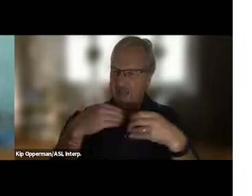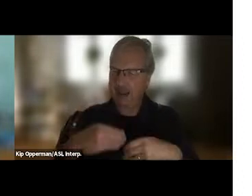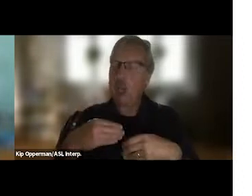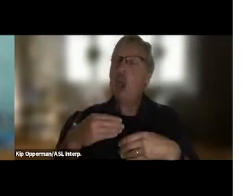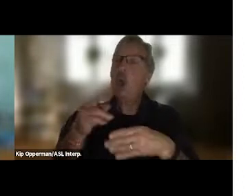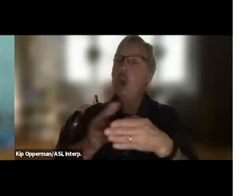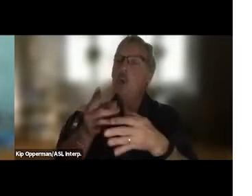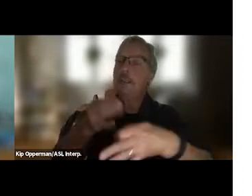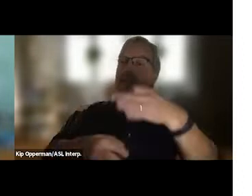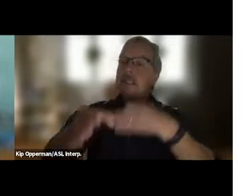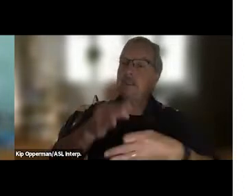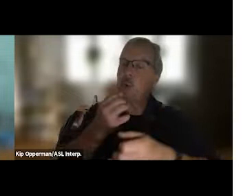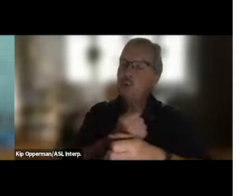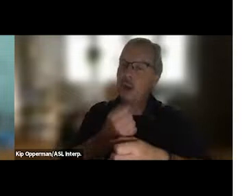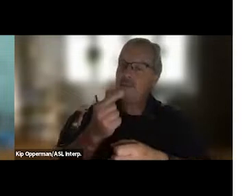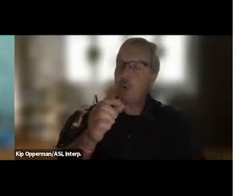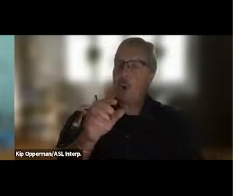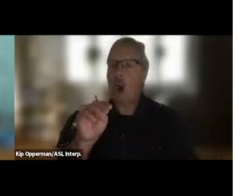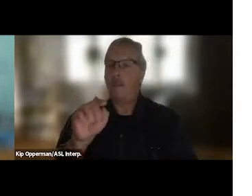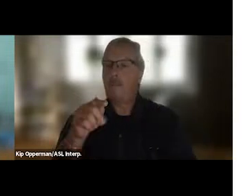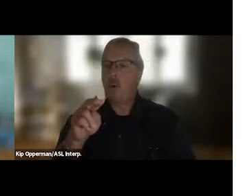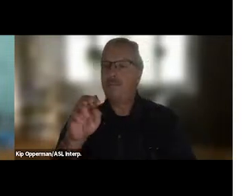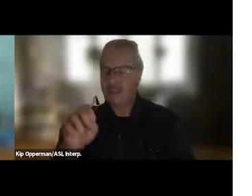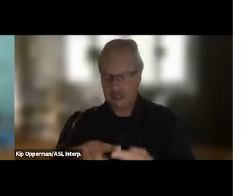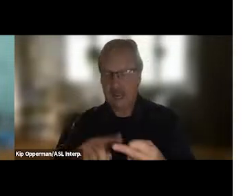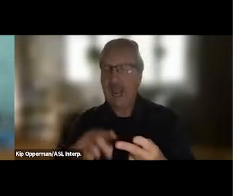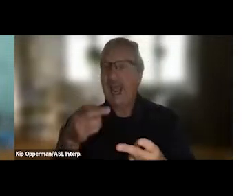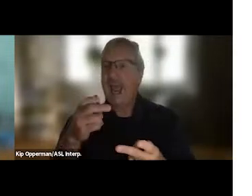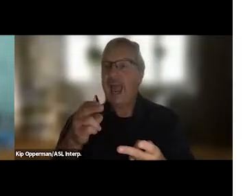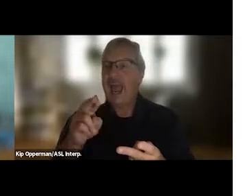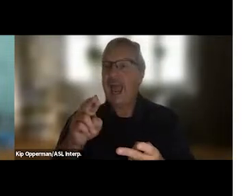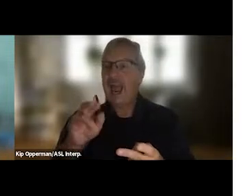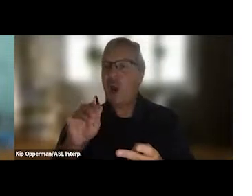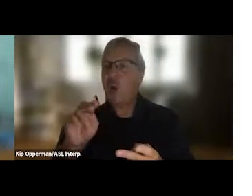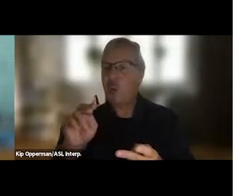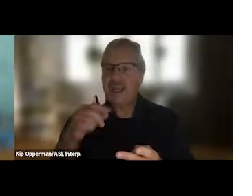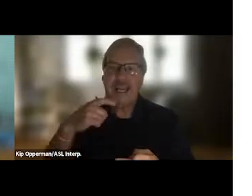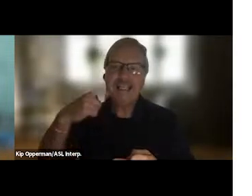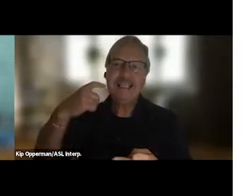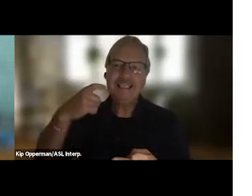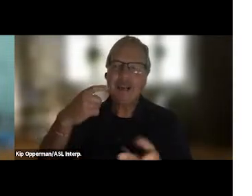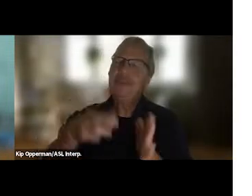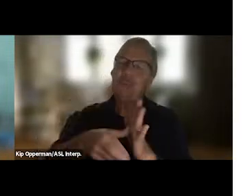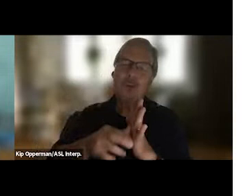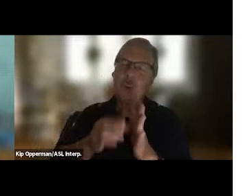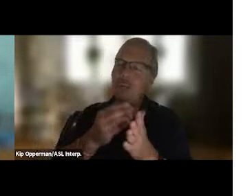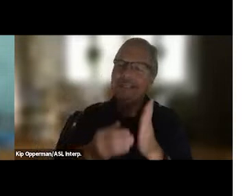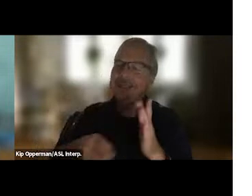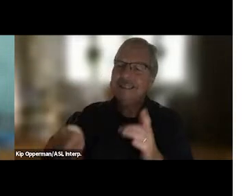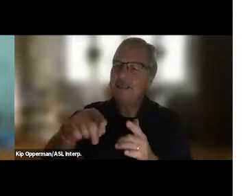in the treatment of morphine and heroin addiction. And again, I'm just going over this in case some of you are not familiar.